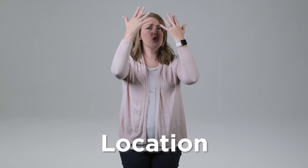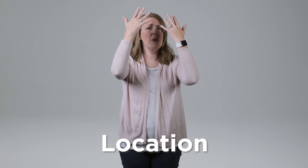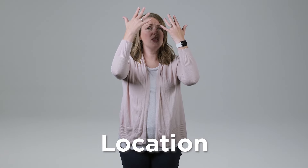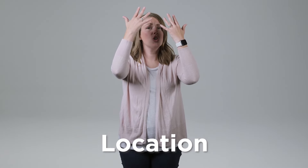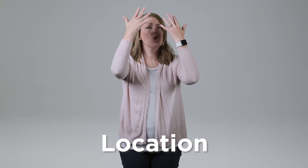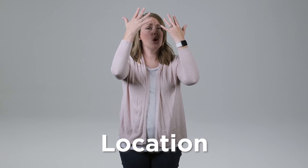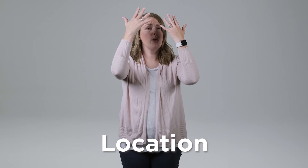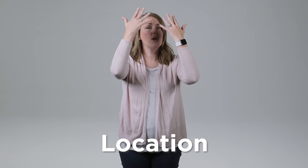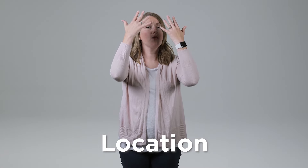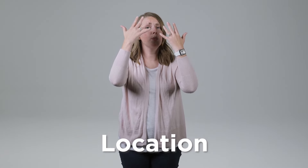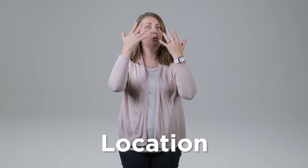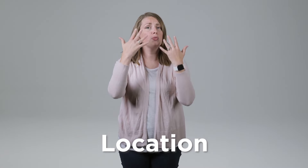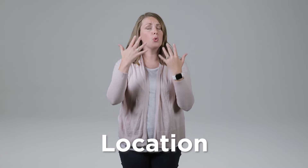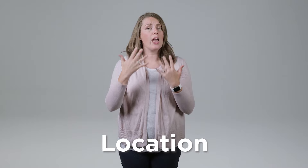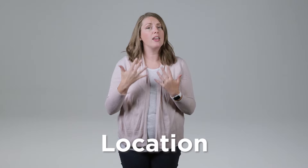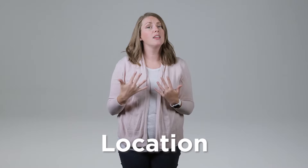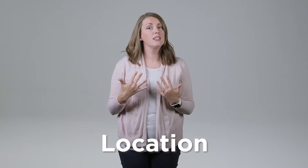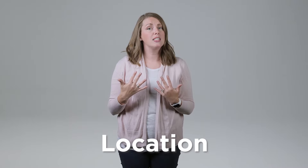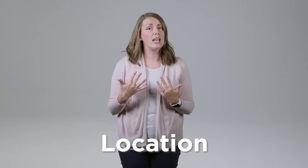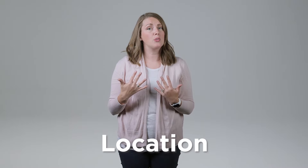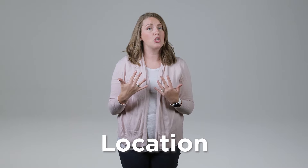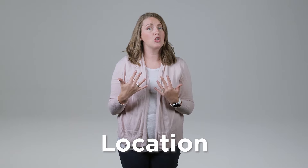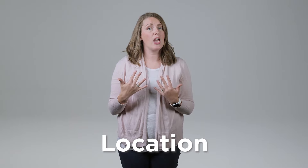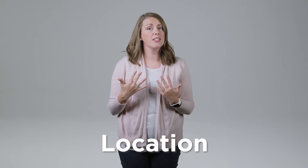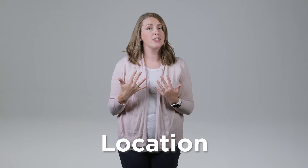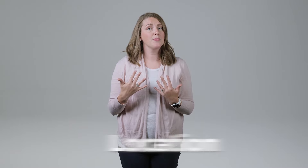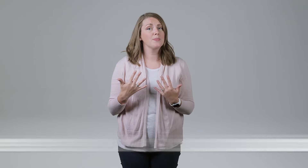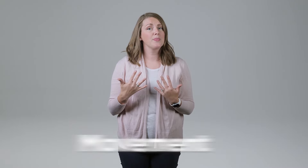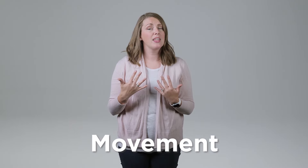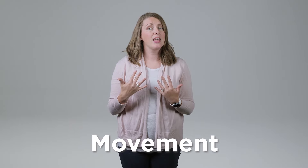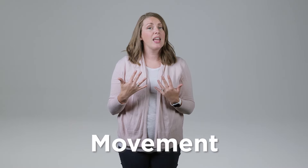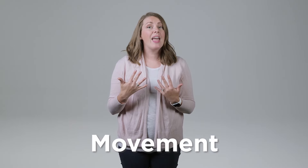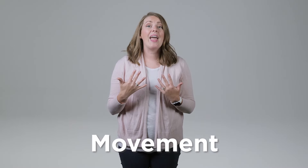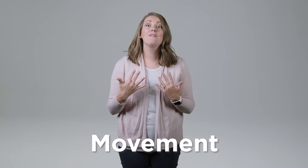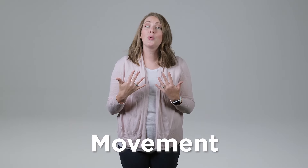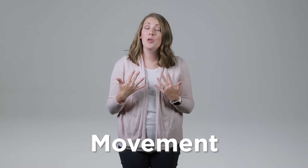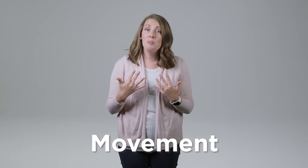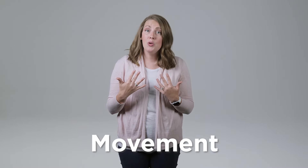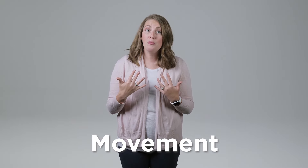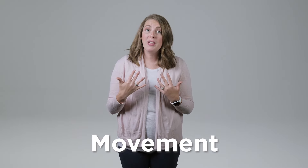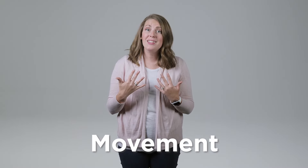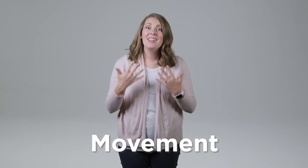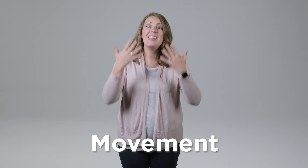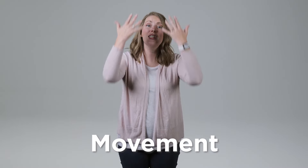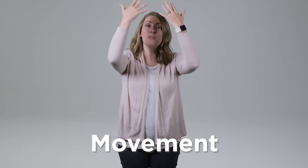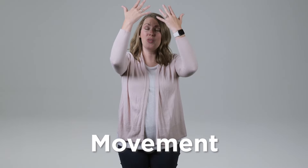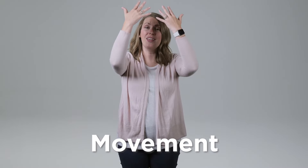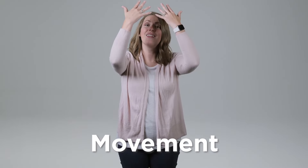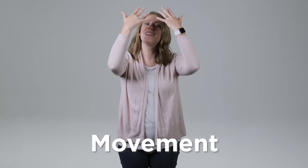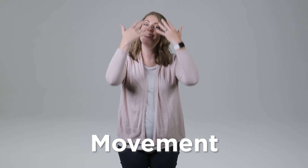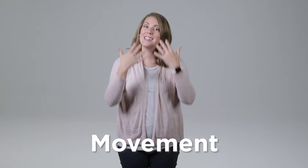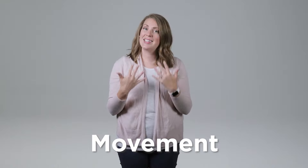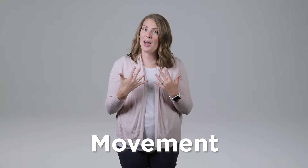space going from your forehead down to your chest and for the movement it is moving down.